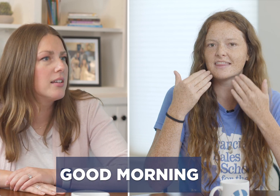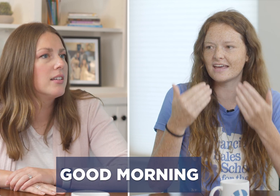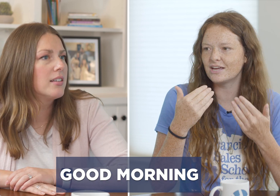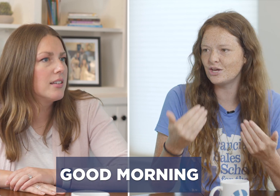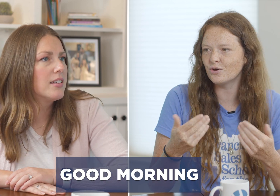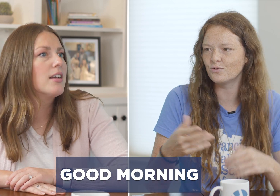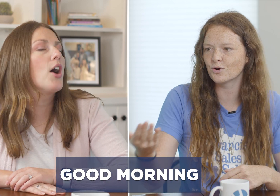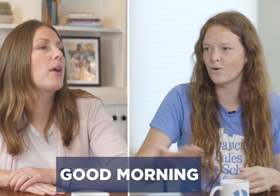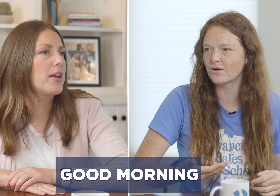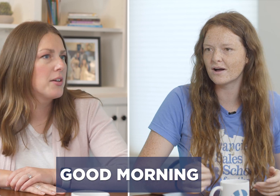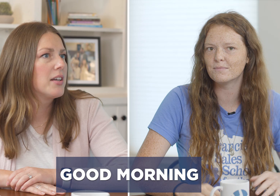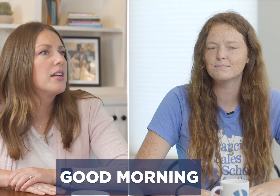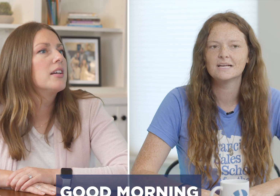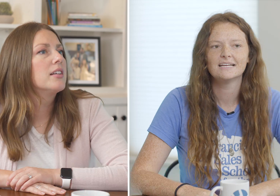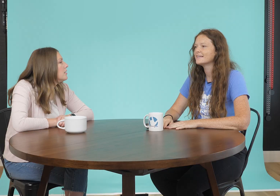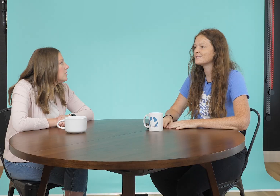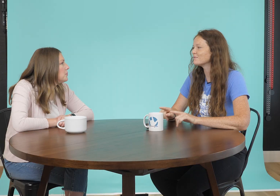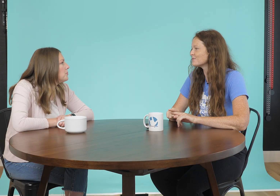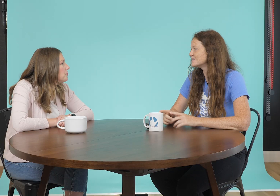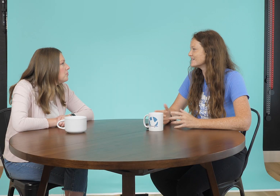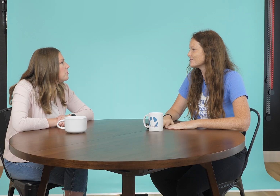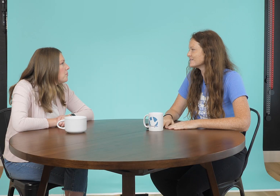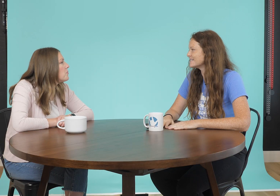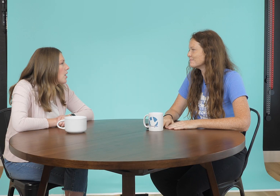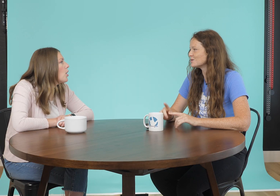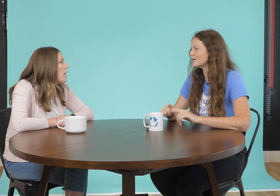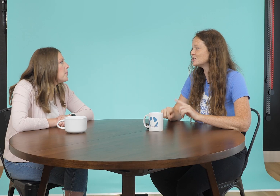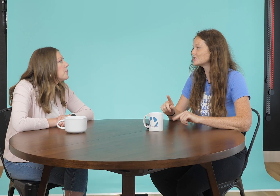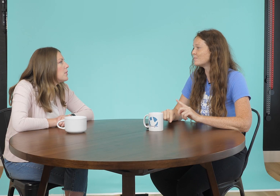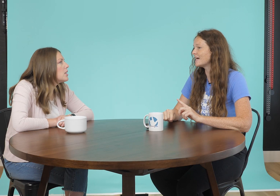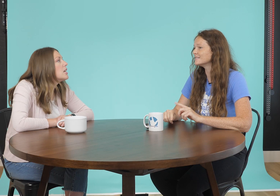Thank you. You're welcome. Some of those things are the same. So it just depends.